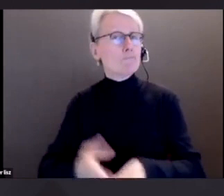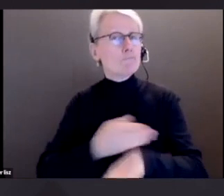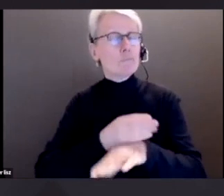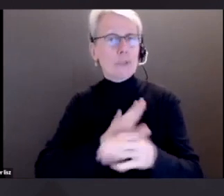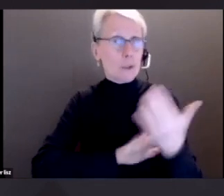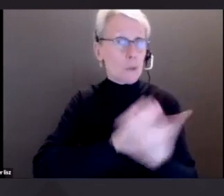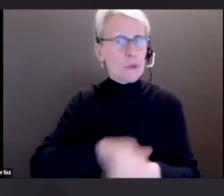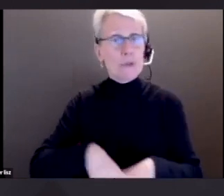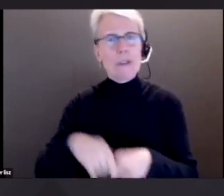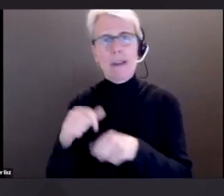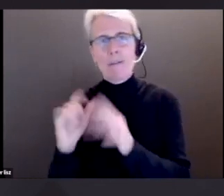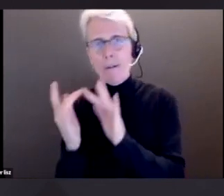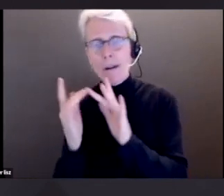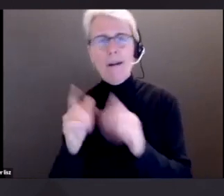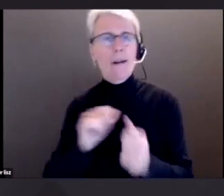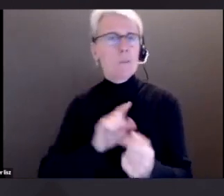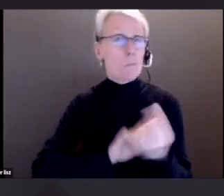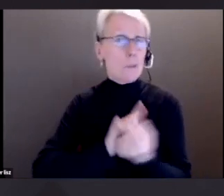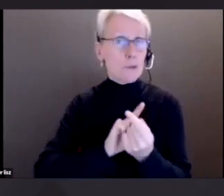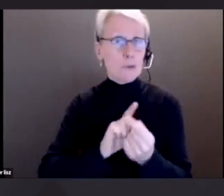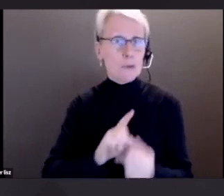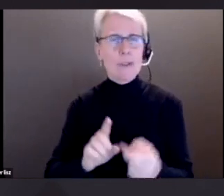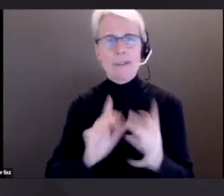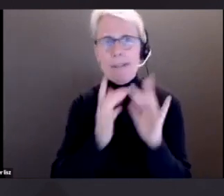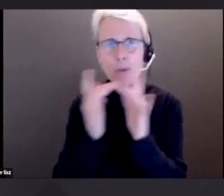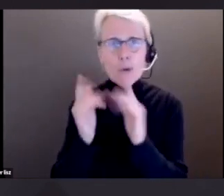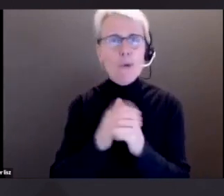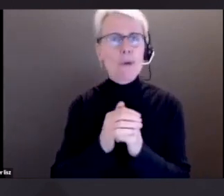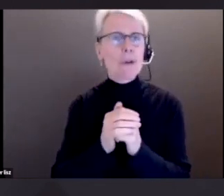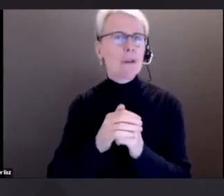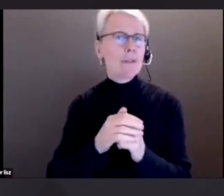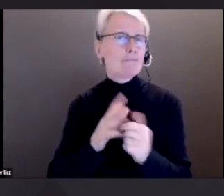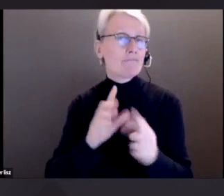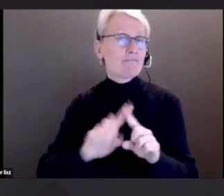and learning events and social media campaigns to support career development